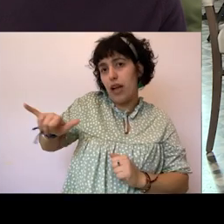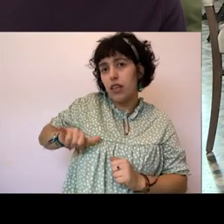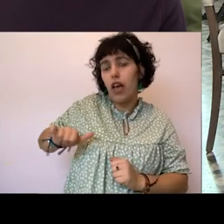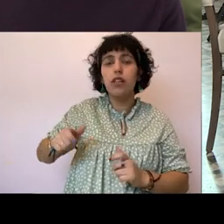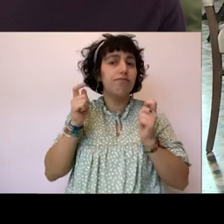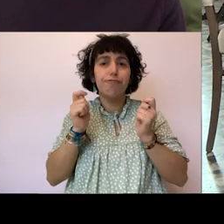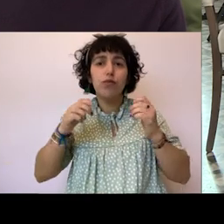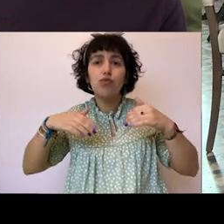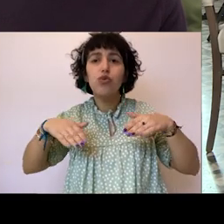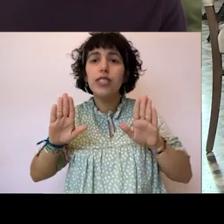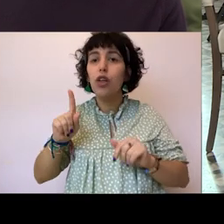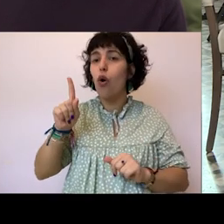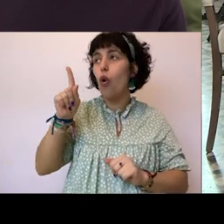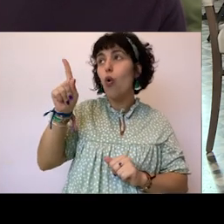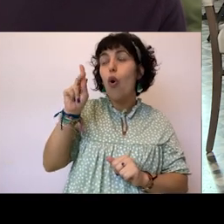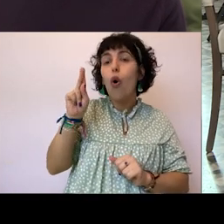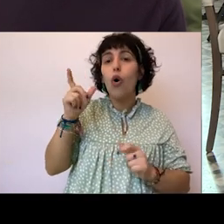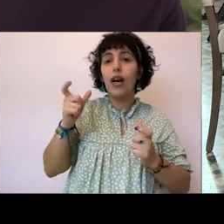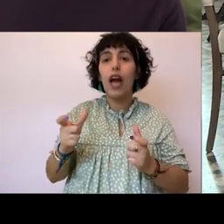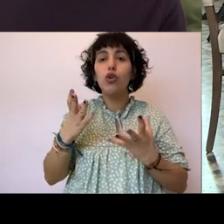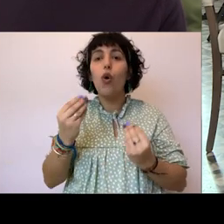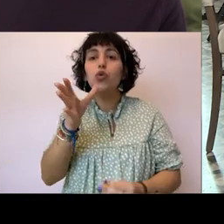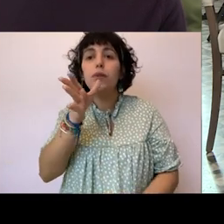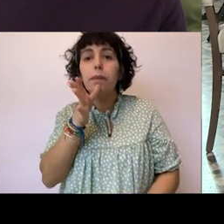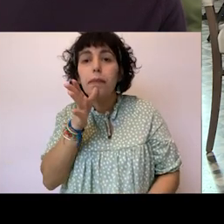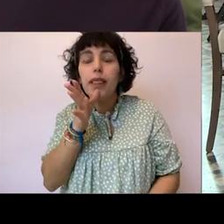they defend you and, so on.